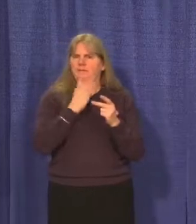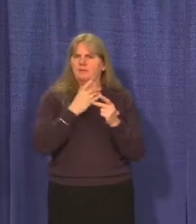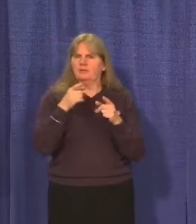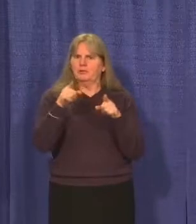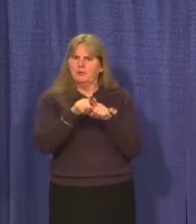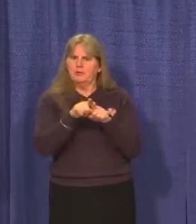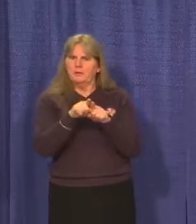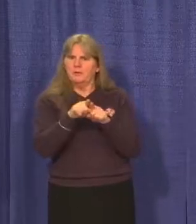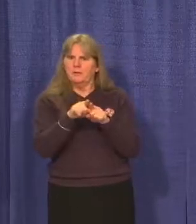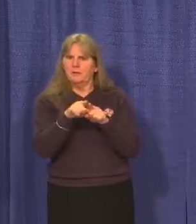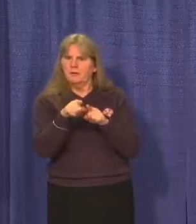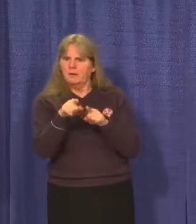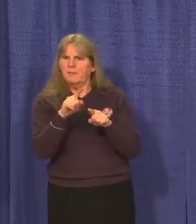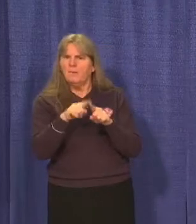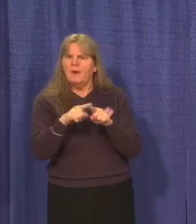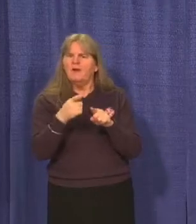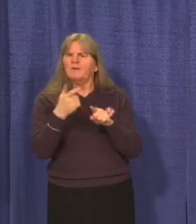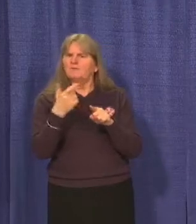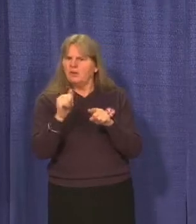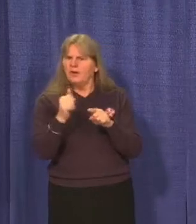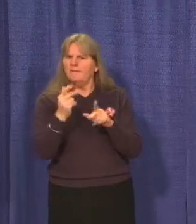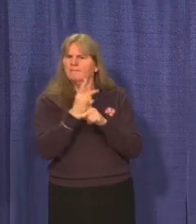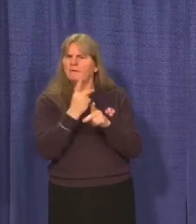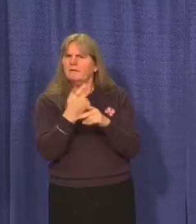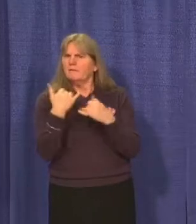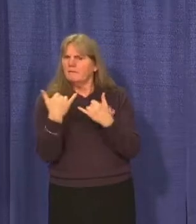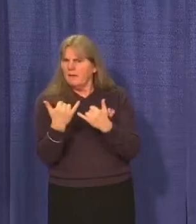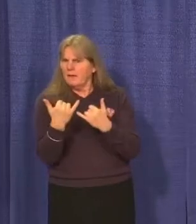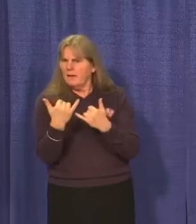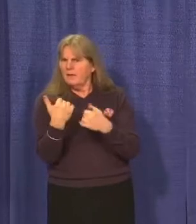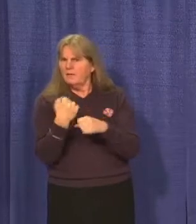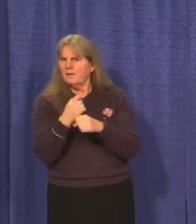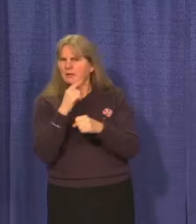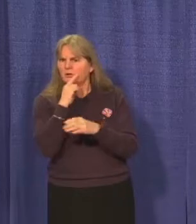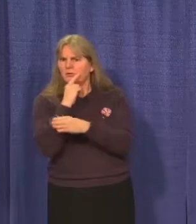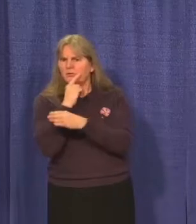contracted service agreements but we are working outweighs to ensure some of those border